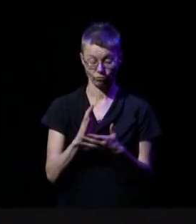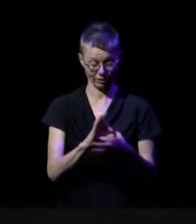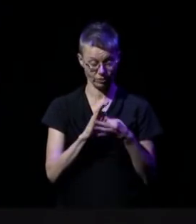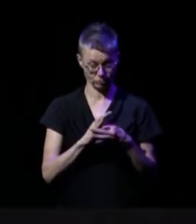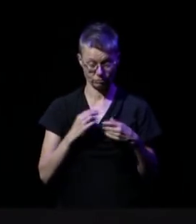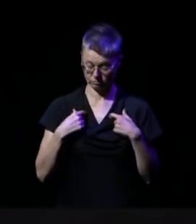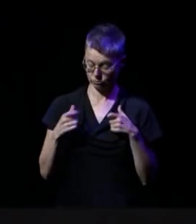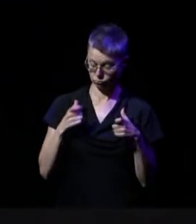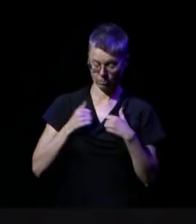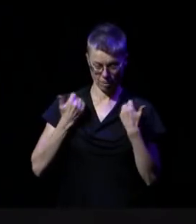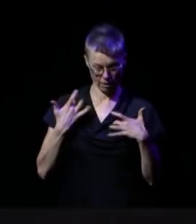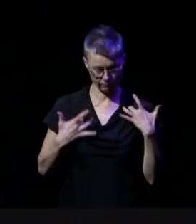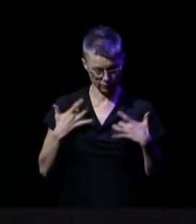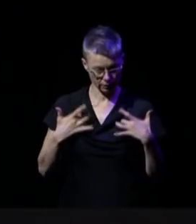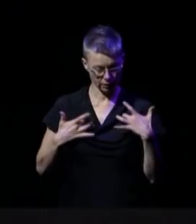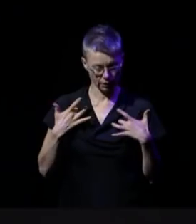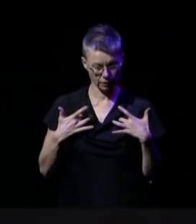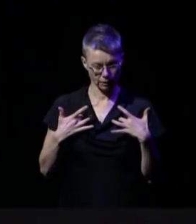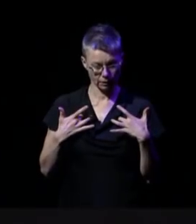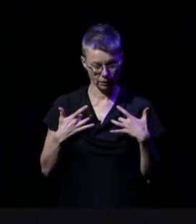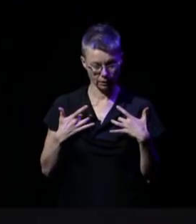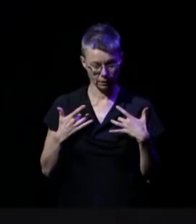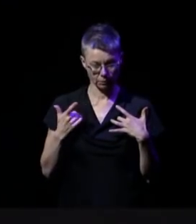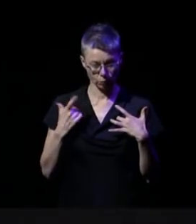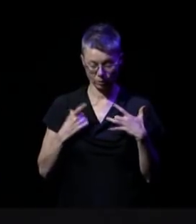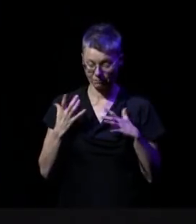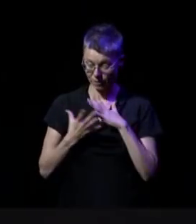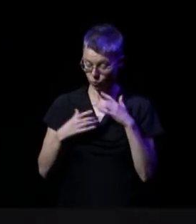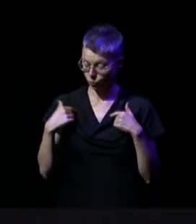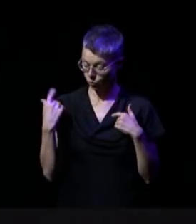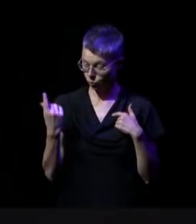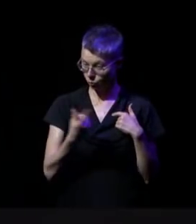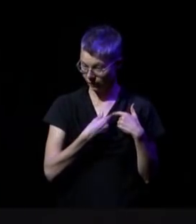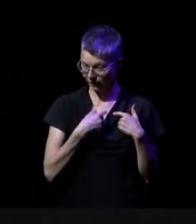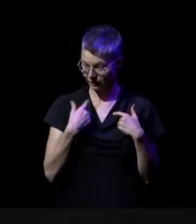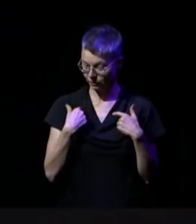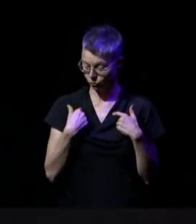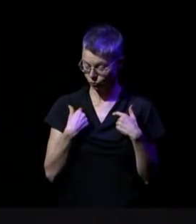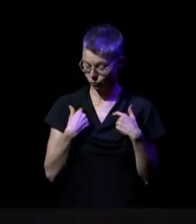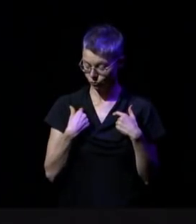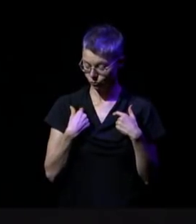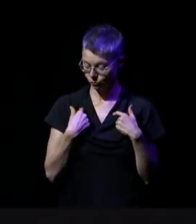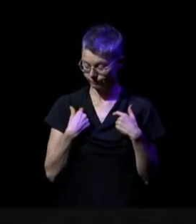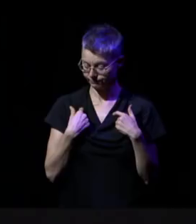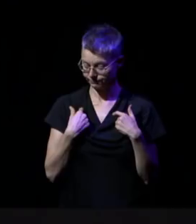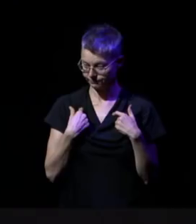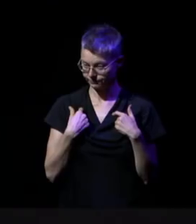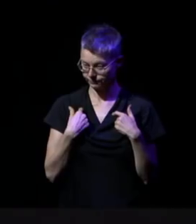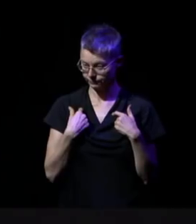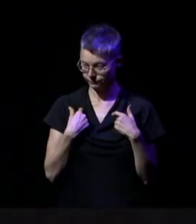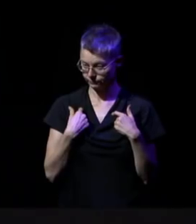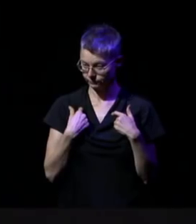because it really asks us to engage our own will,